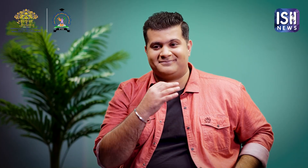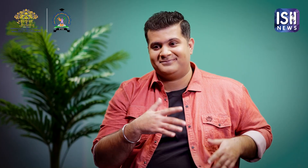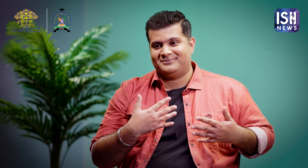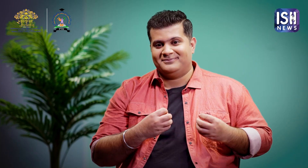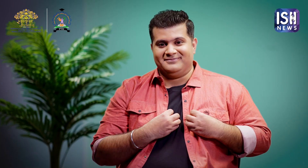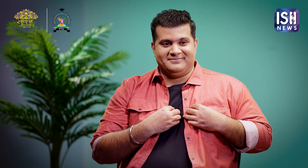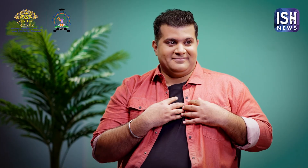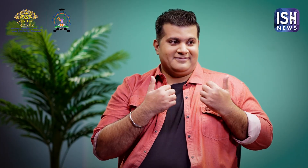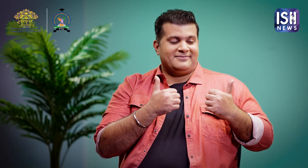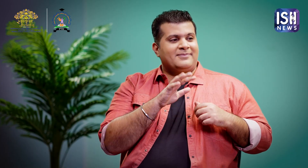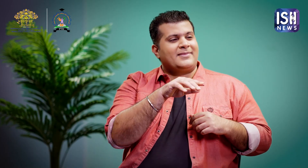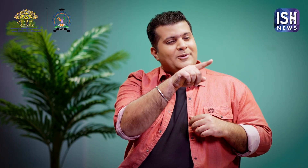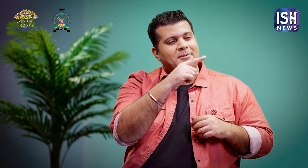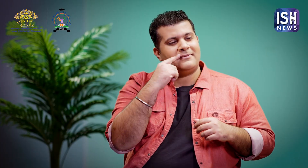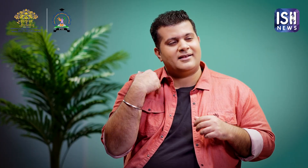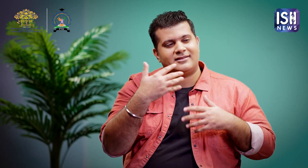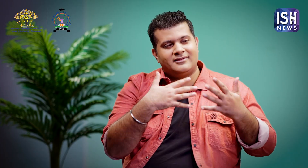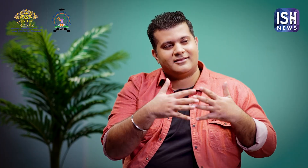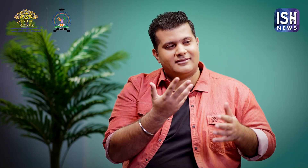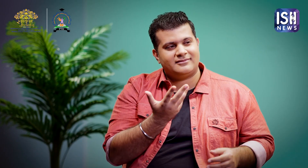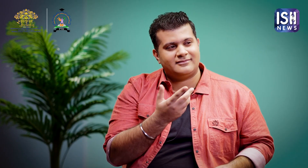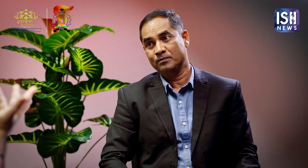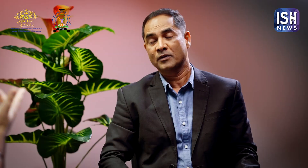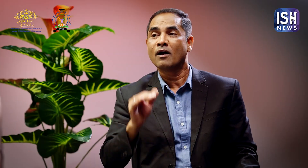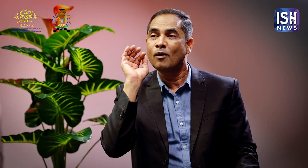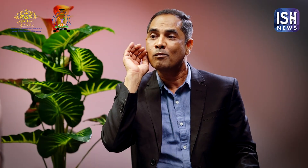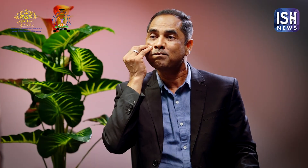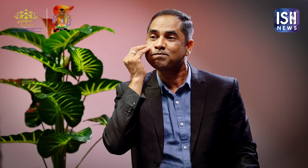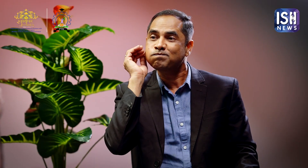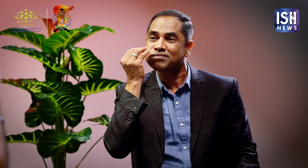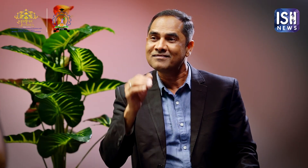Very inspiring. What is the sign name of your brother? This is his sign name.